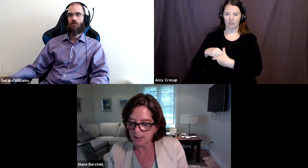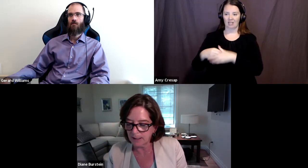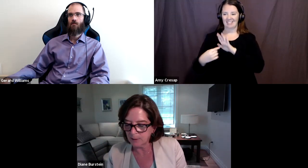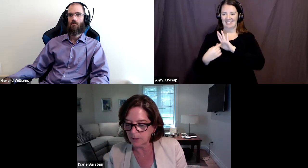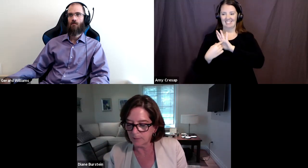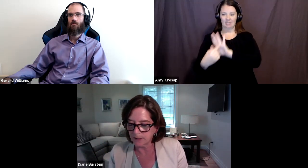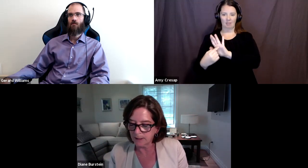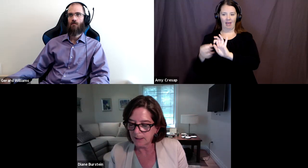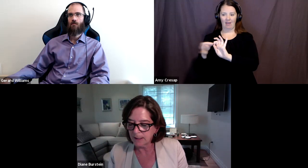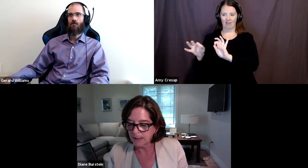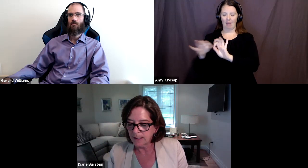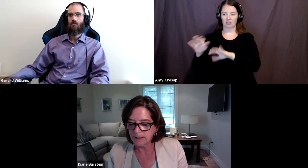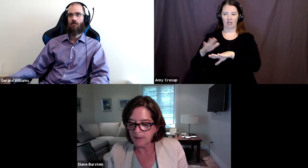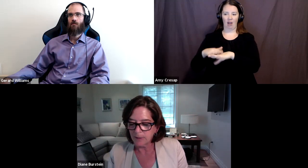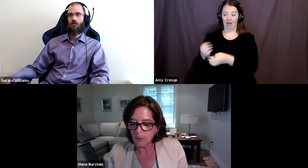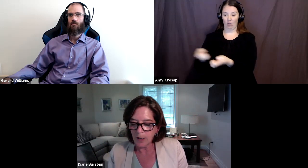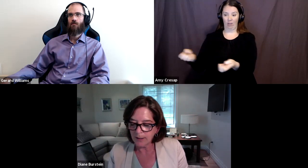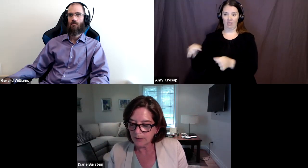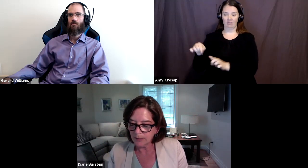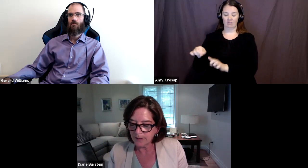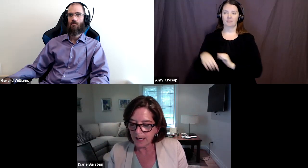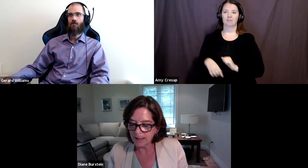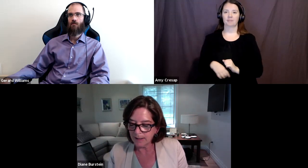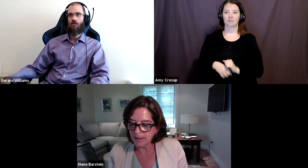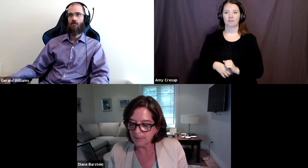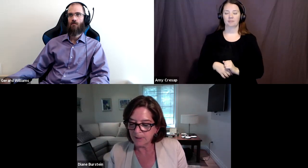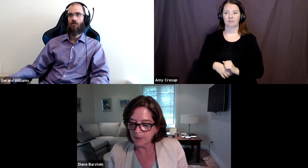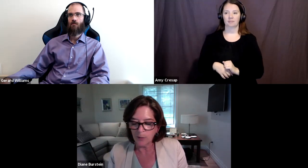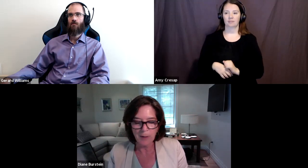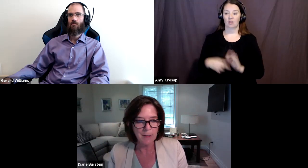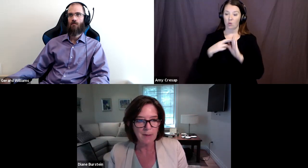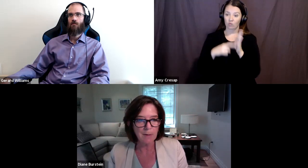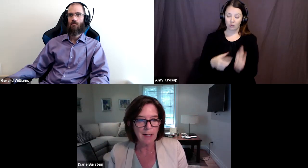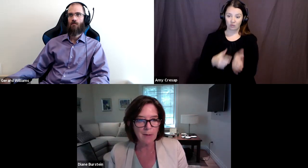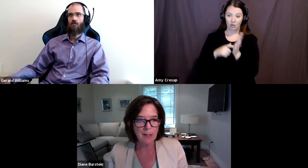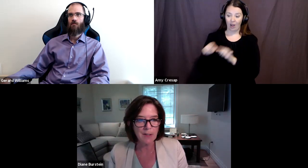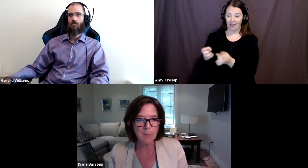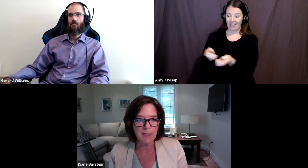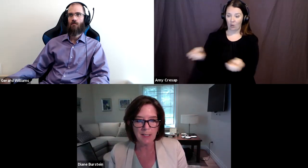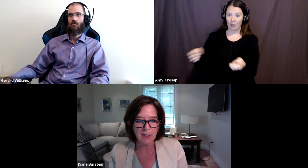on equipment. They require that the equipment allow customization